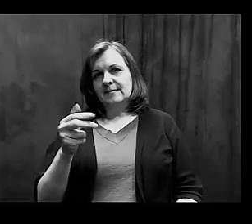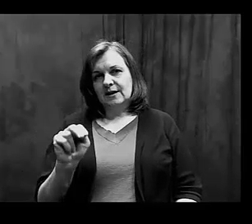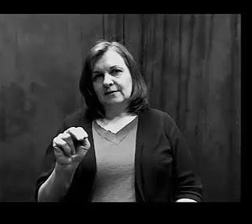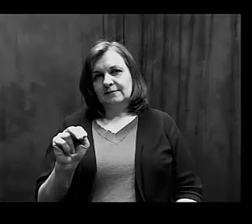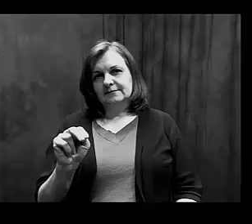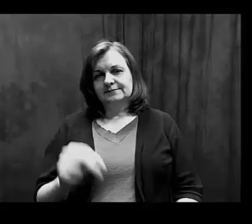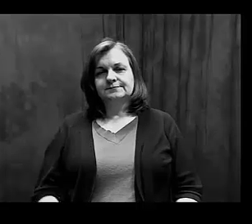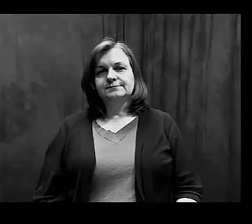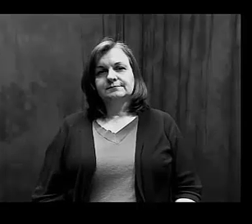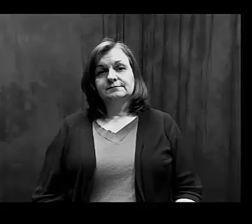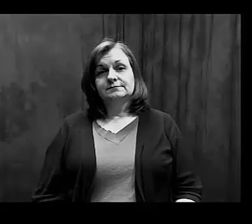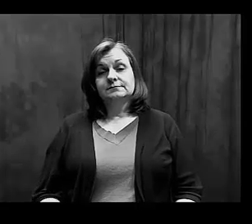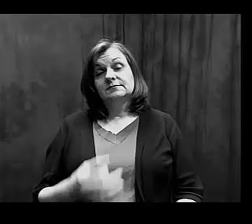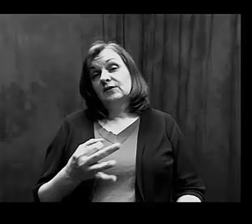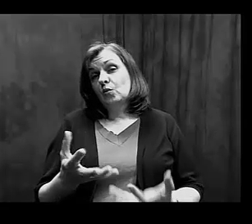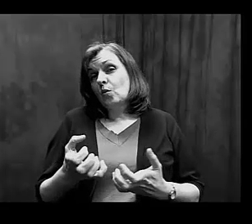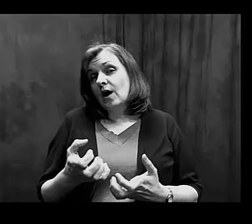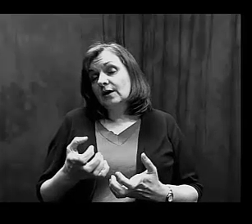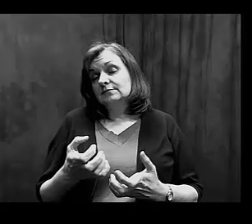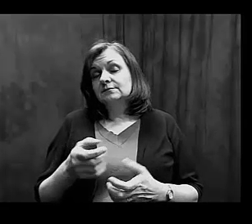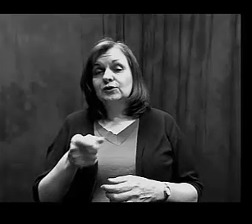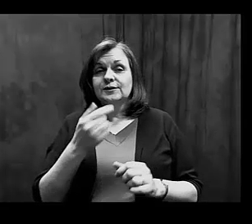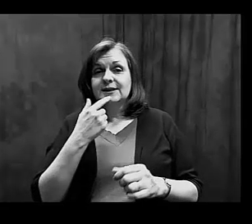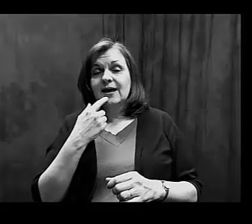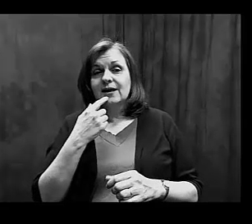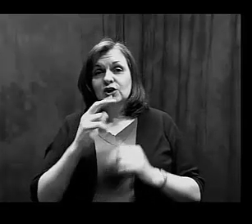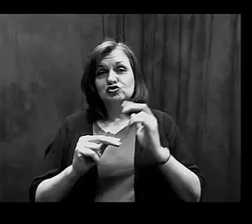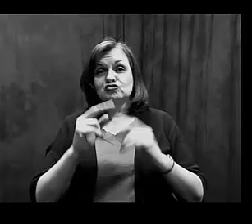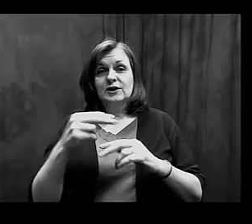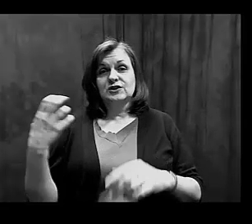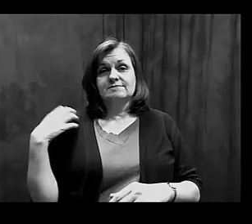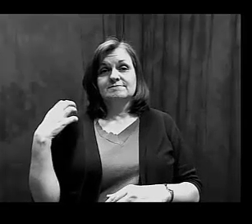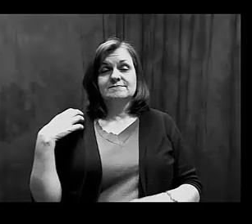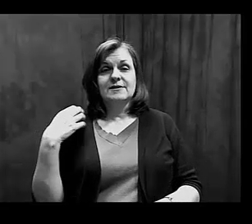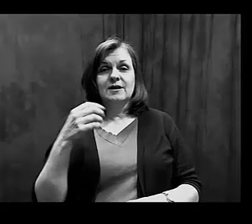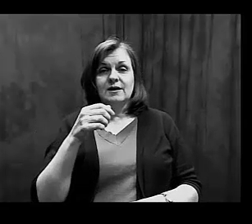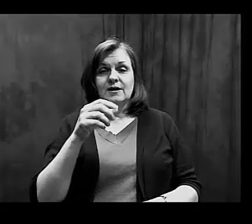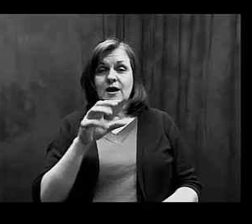or forewoman if you prefer ok -